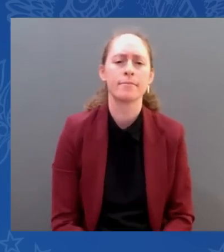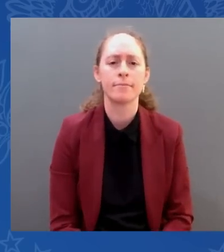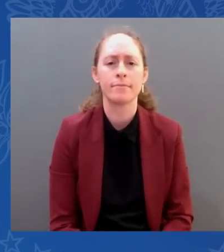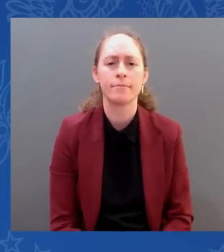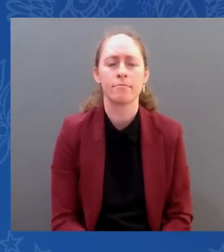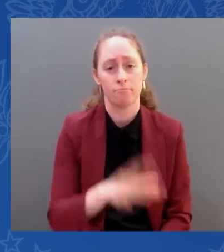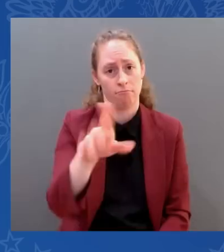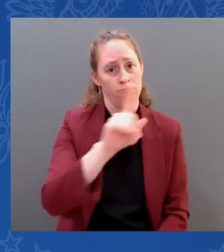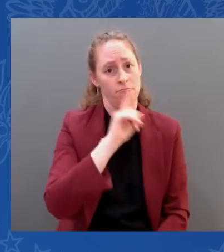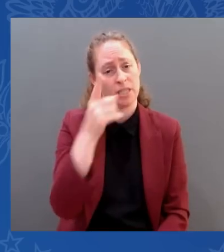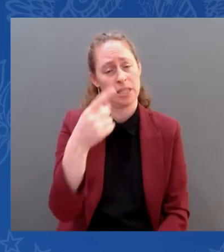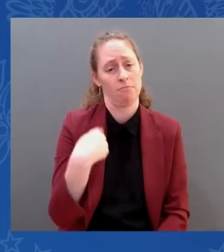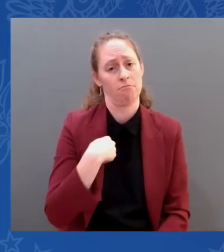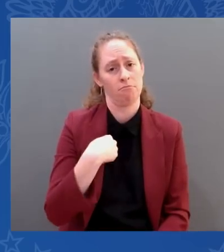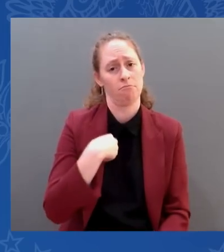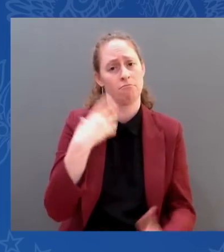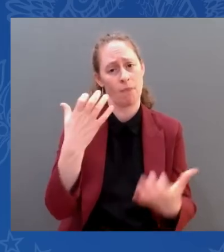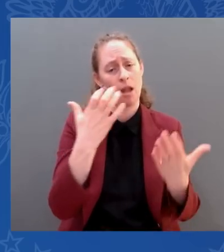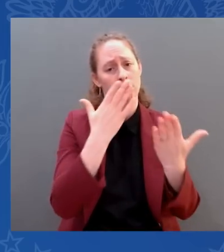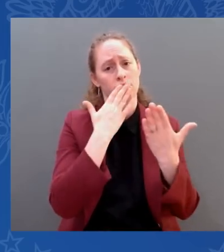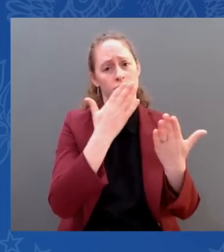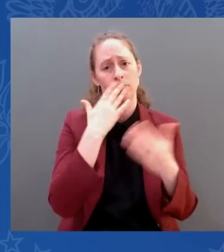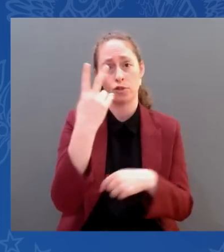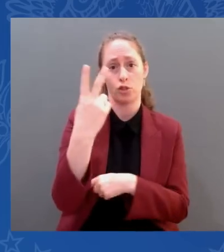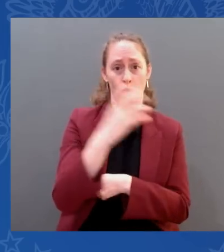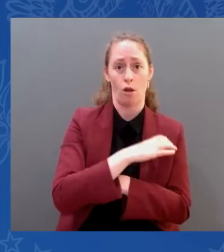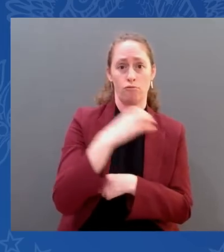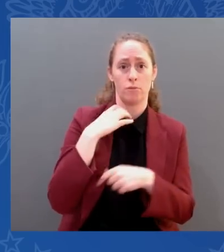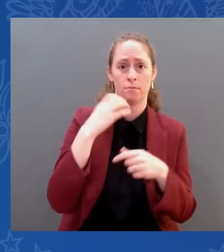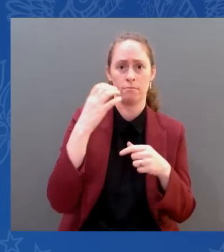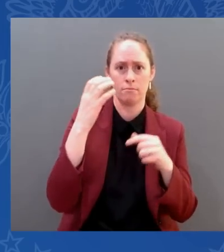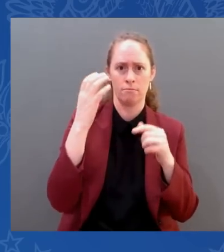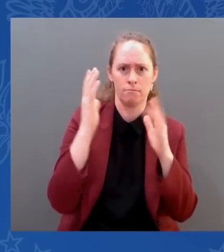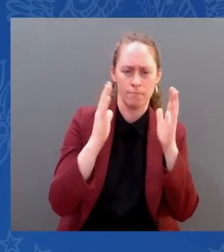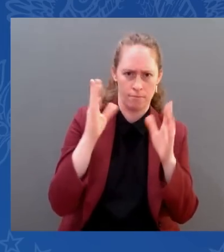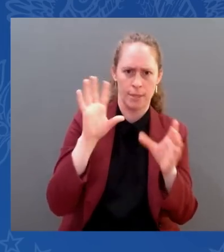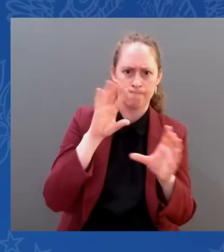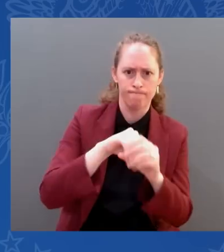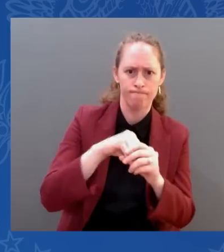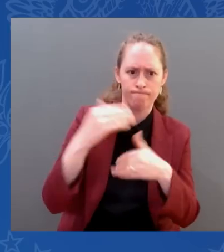Thanks, John. I really mean it. It's a big deal. People at home trying to make it,